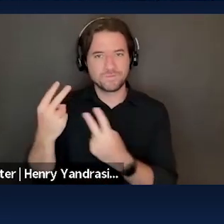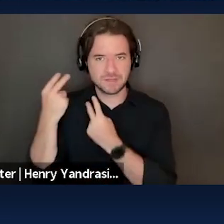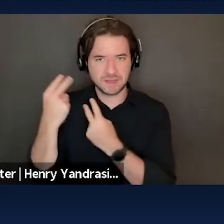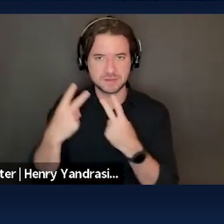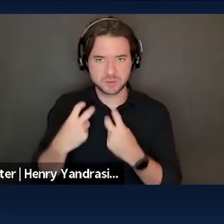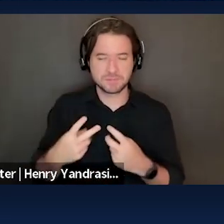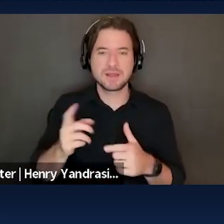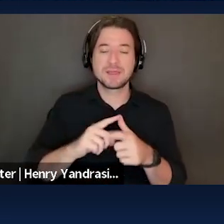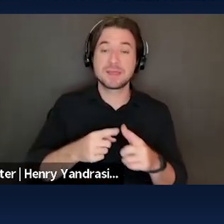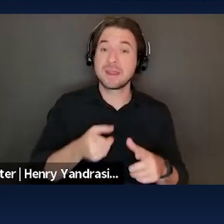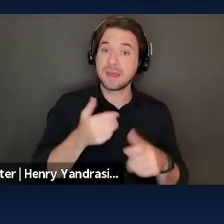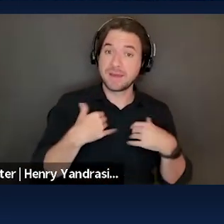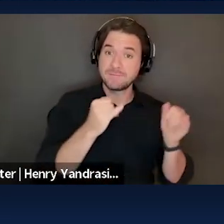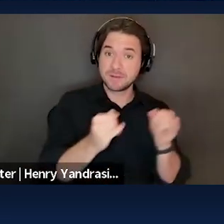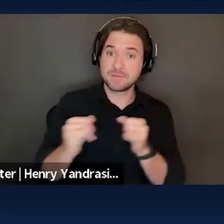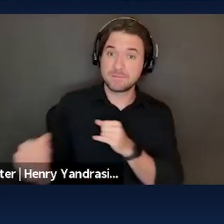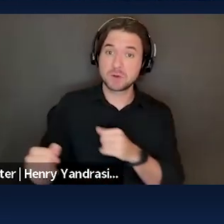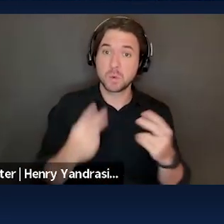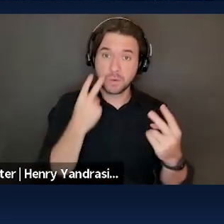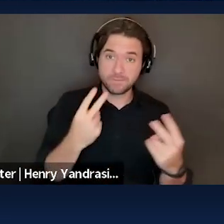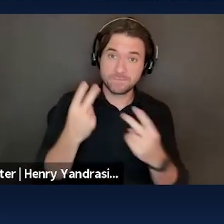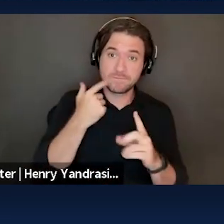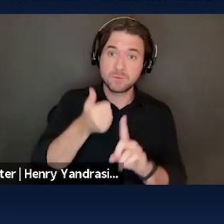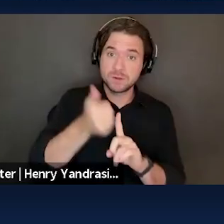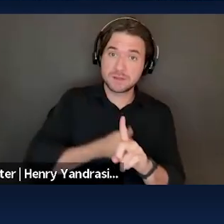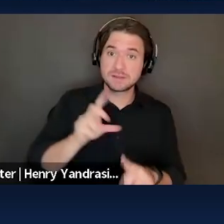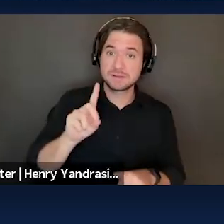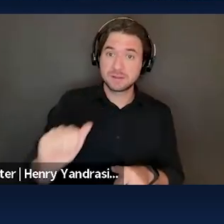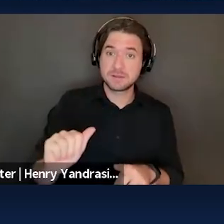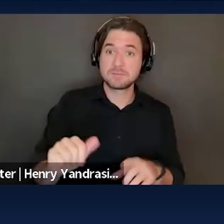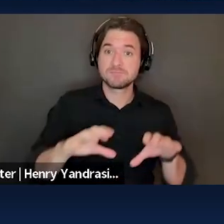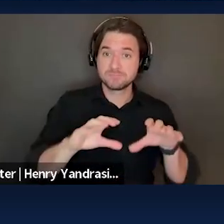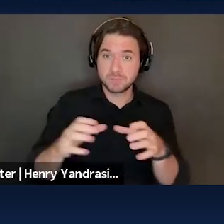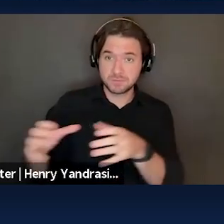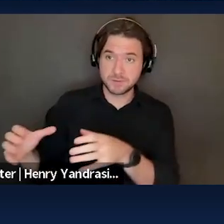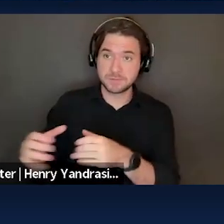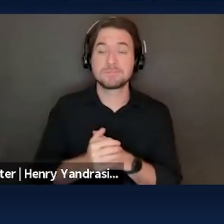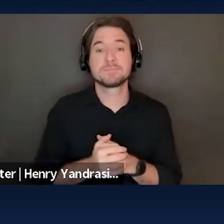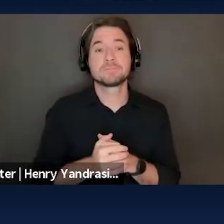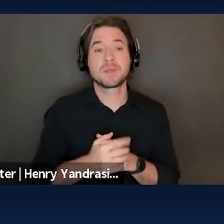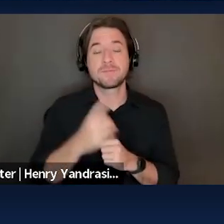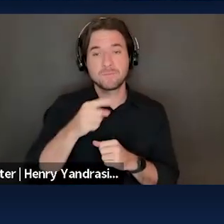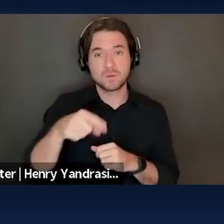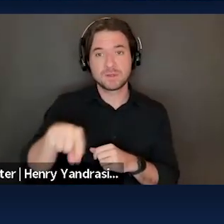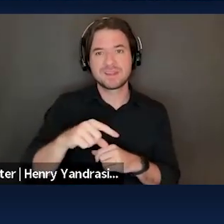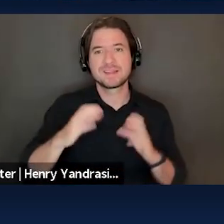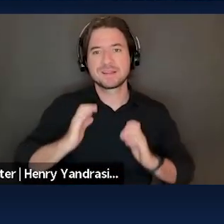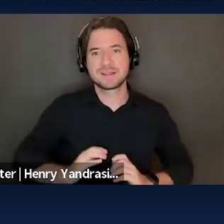For each disability module. For those, uh, for these client sessions.